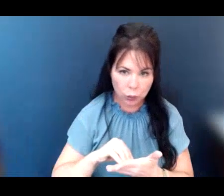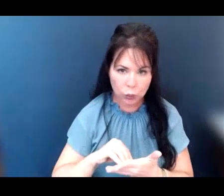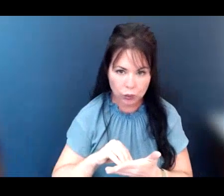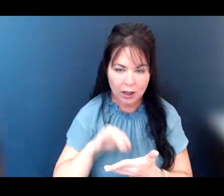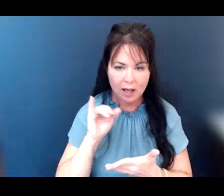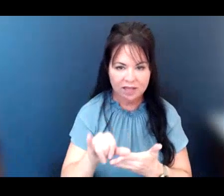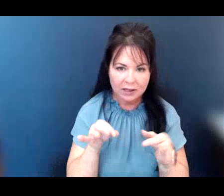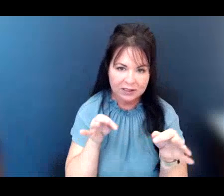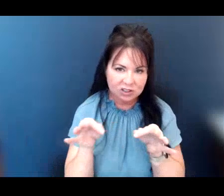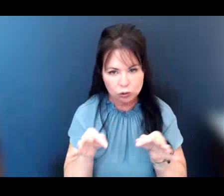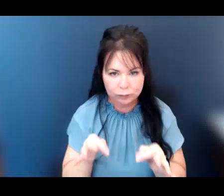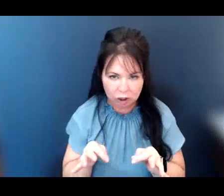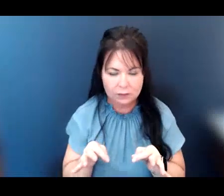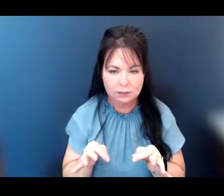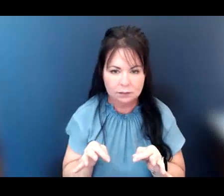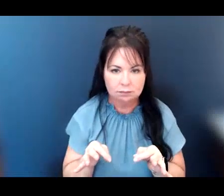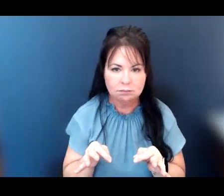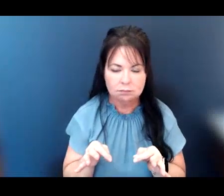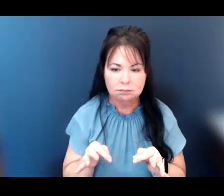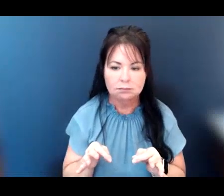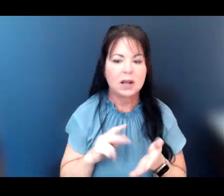And that can take away from having to do work